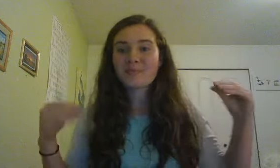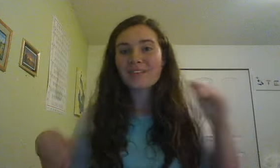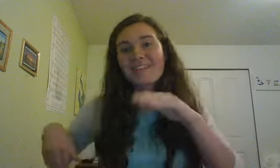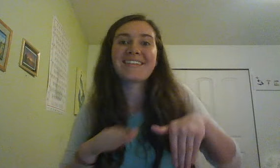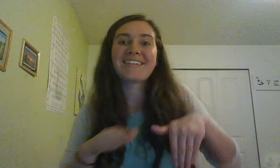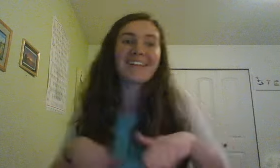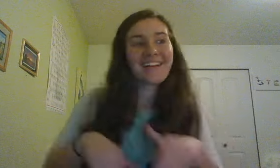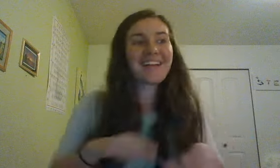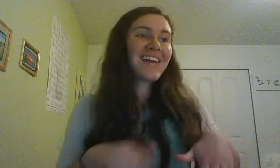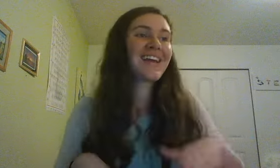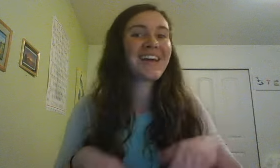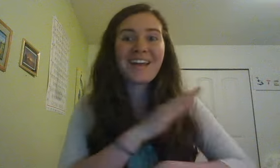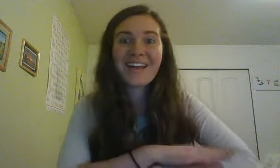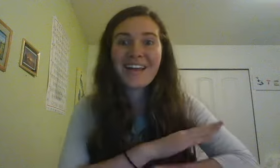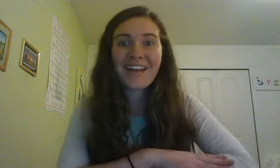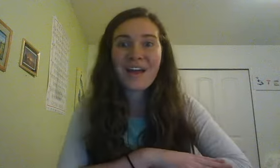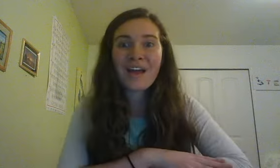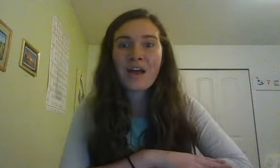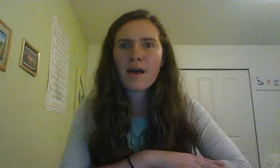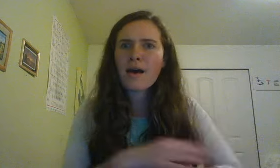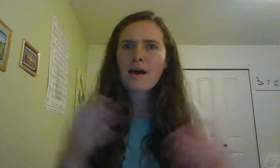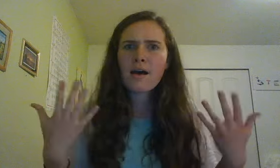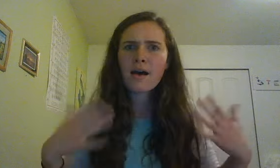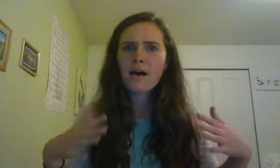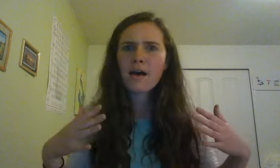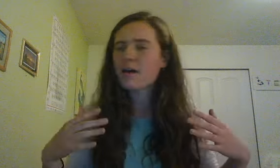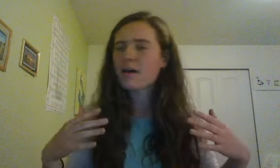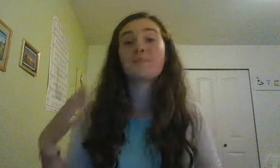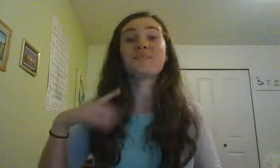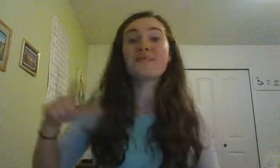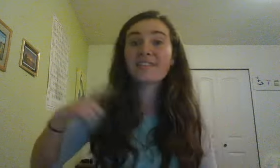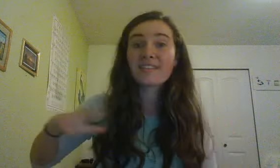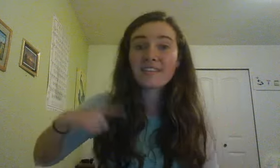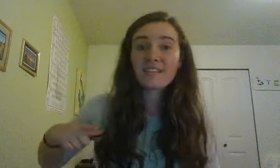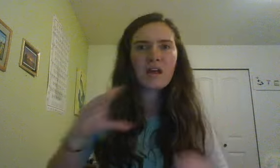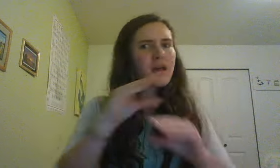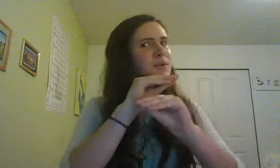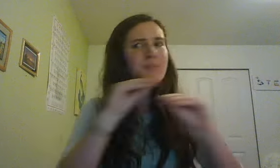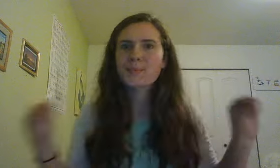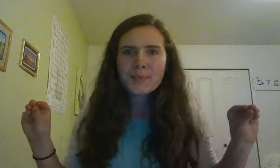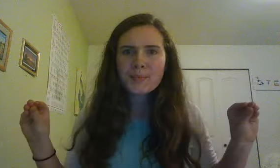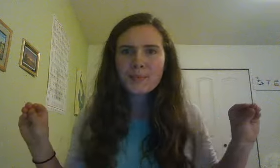They walked to the table, but there was no leather to be found.